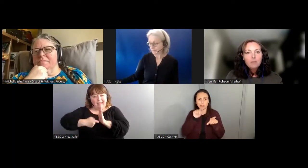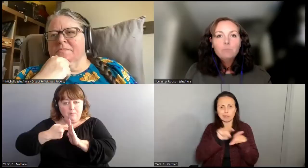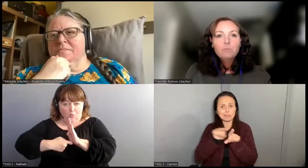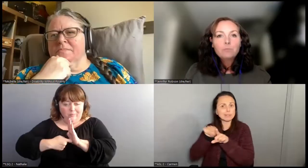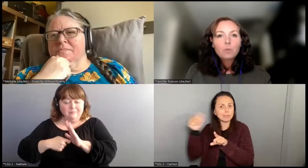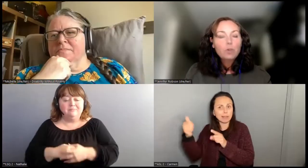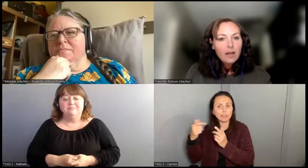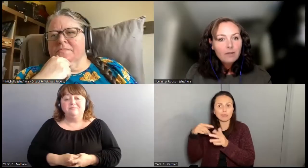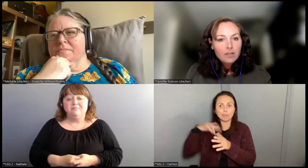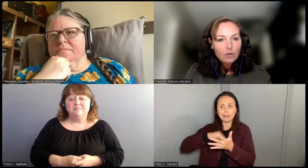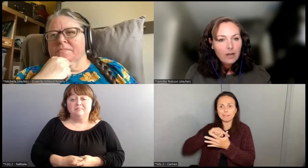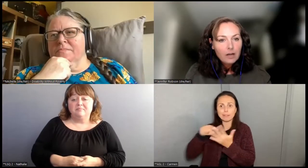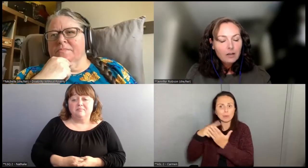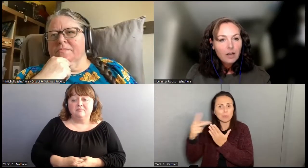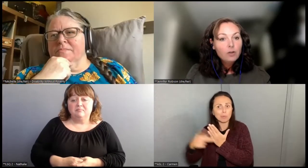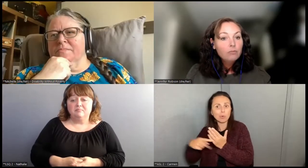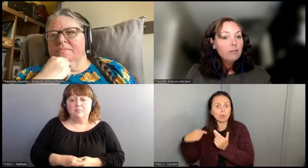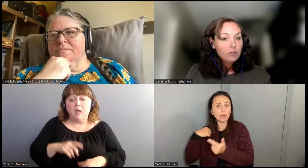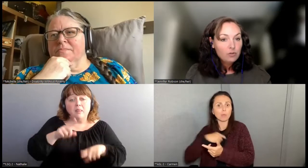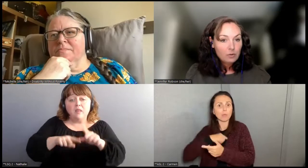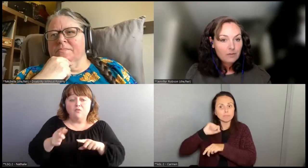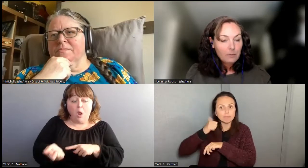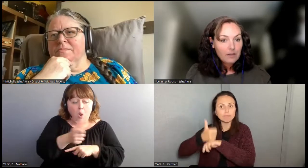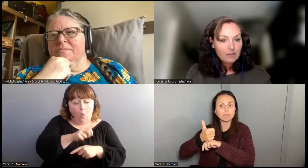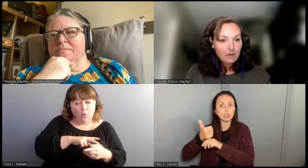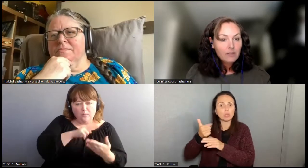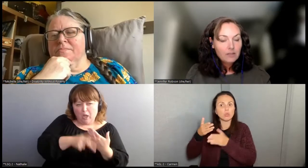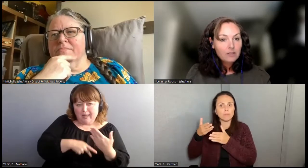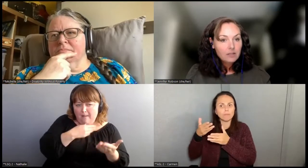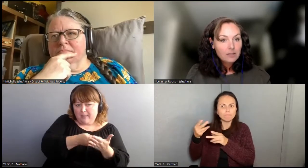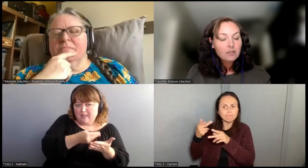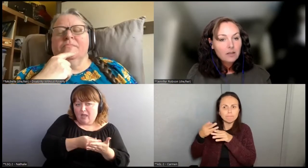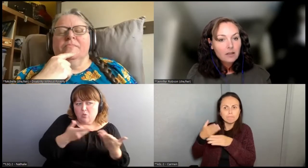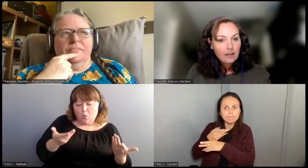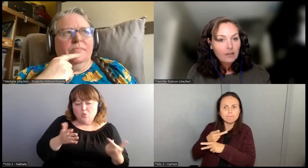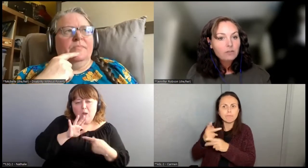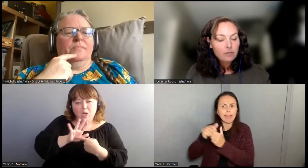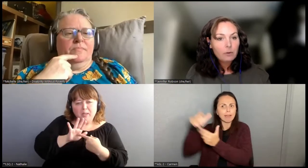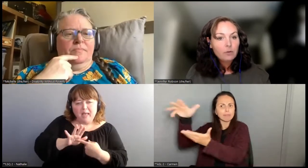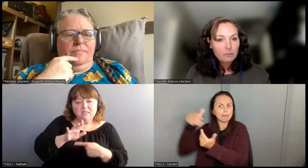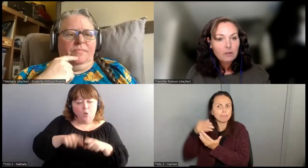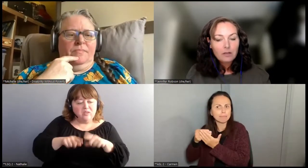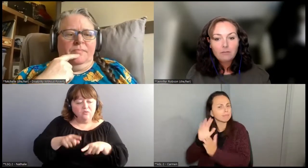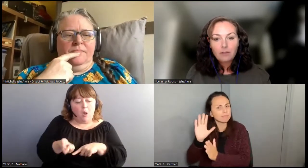AND PROGRAMS, WE'RE NOT HAVING TO CREATE A NEW REVENUE SOURCE. THIS IS A COLLECTIVE RESPONSIBILITY